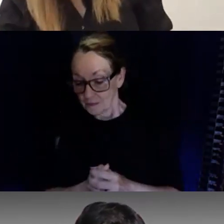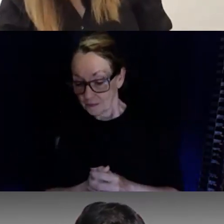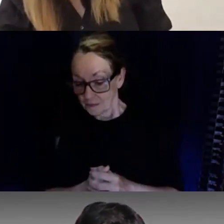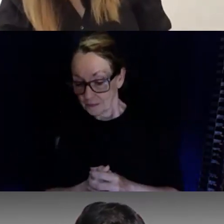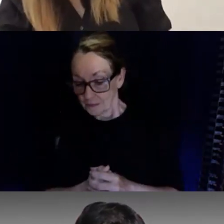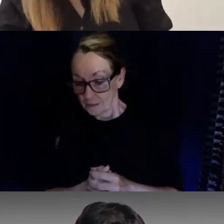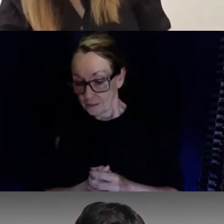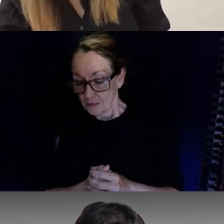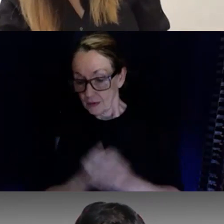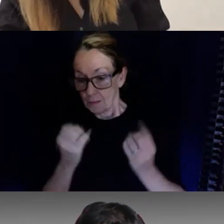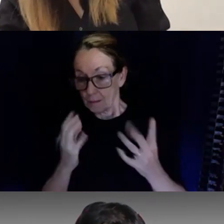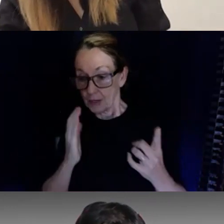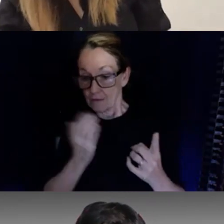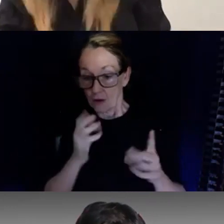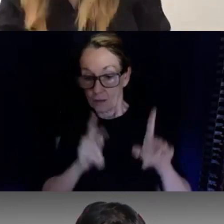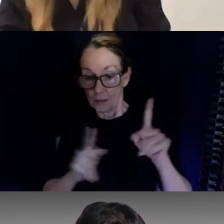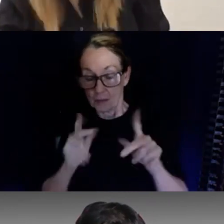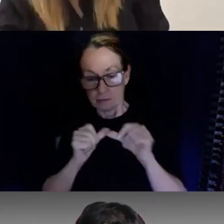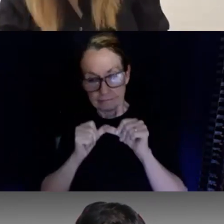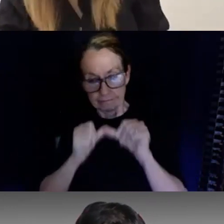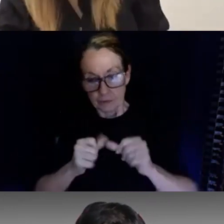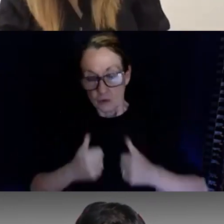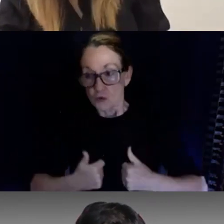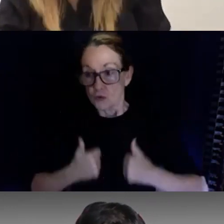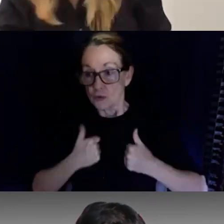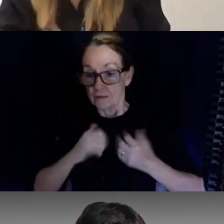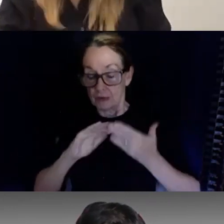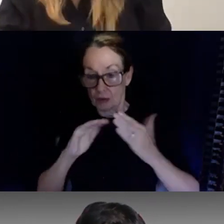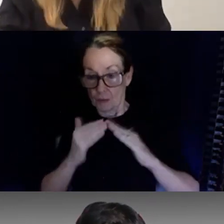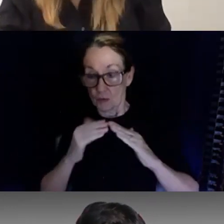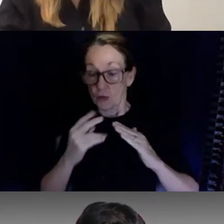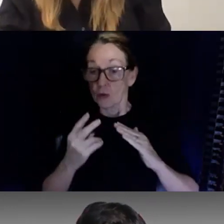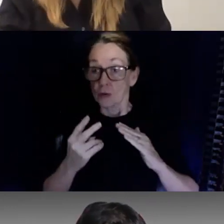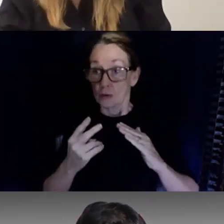I DO HAVE ONE OTHER SUGGESTION.